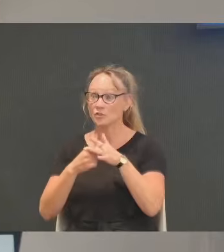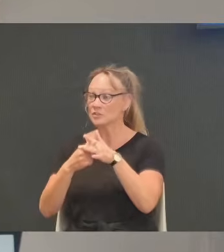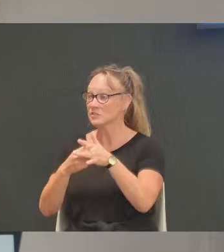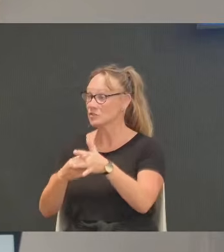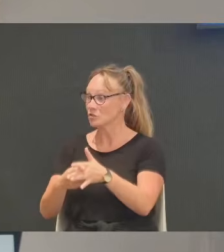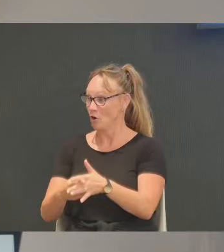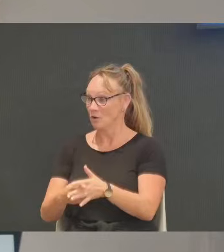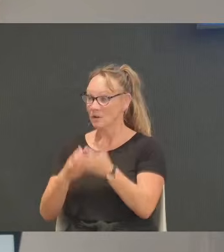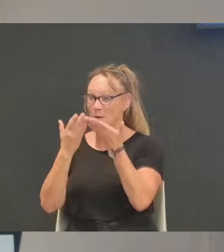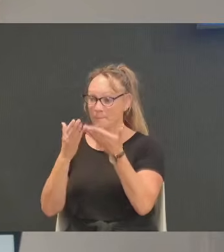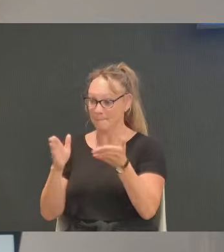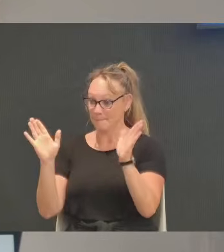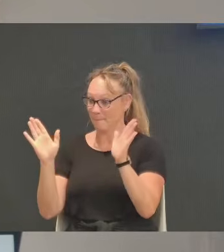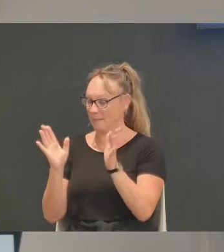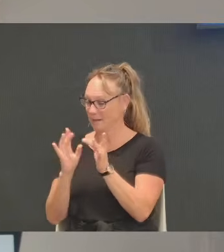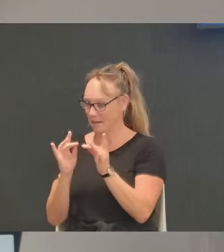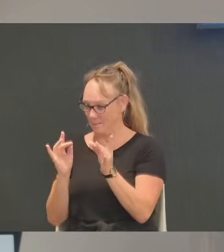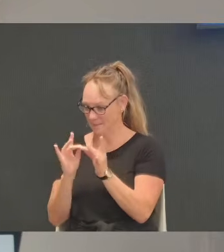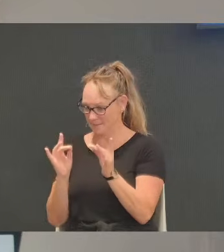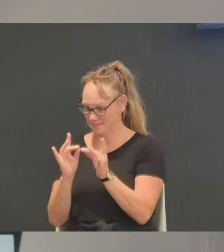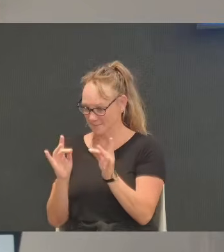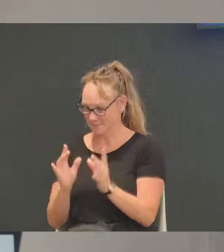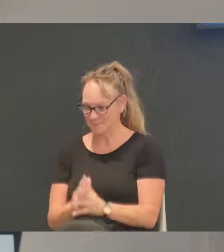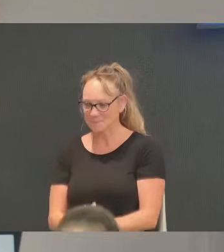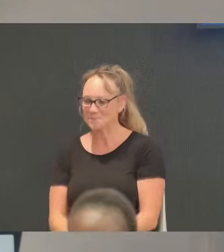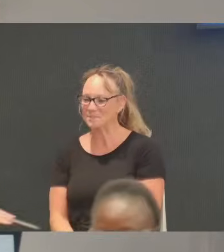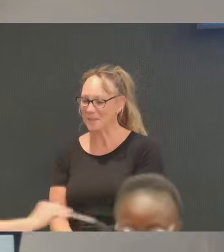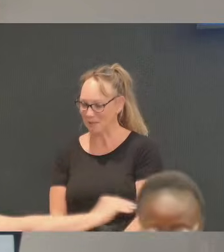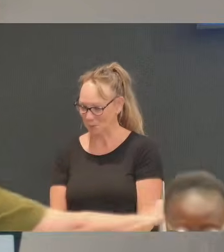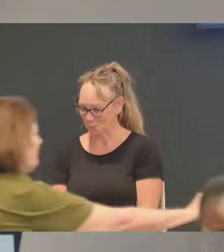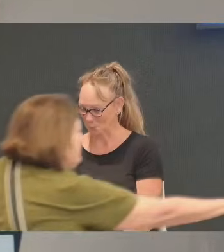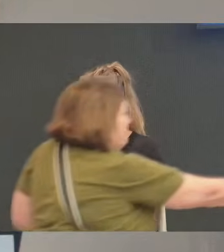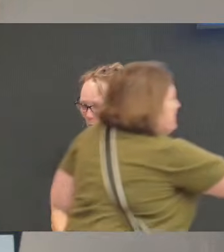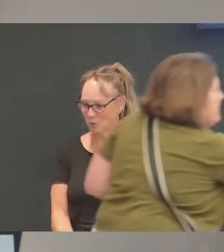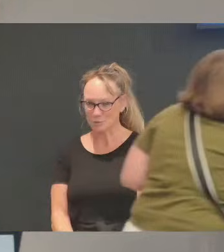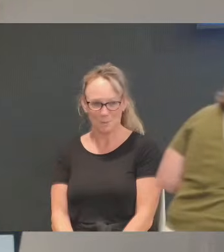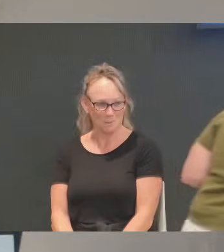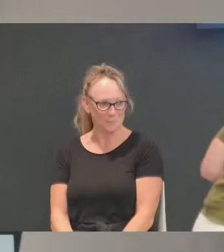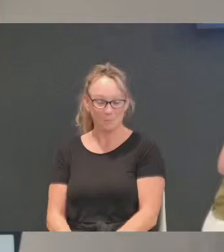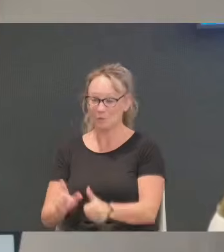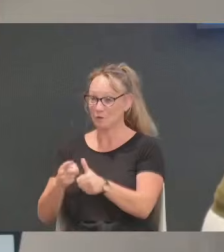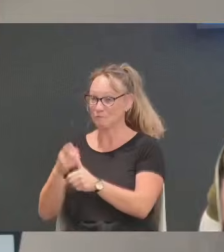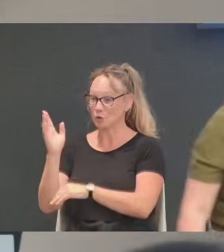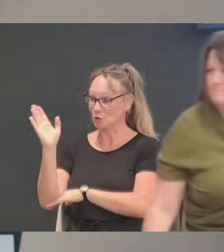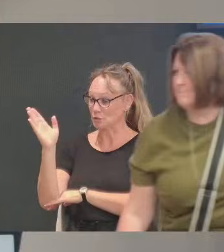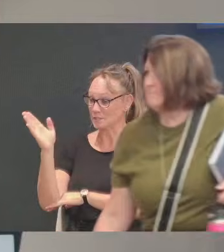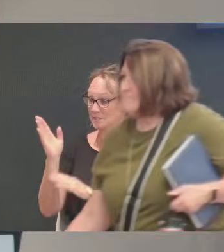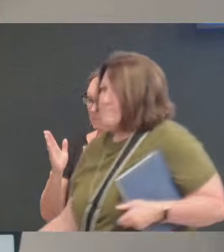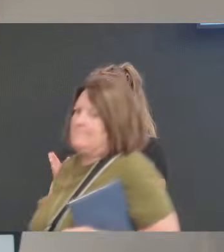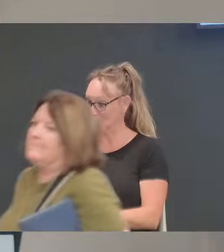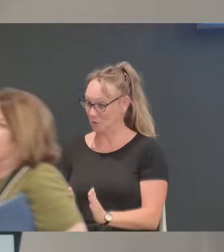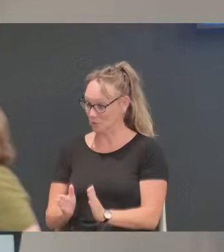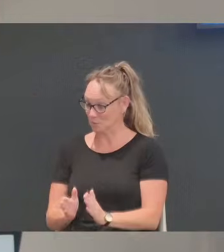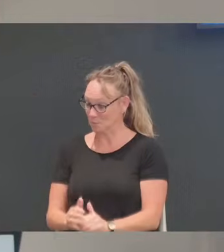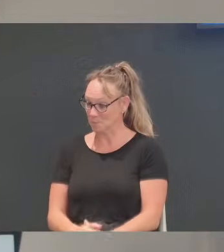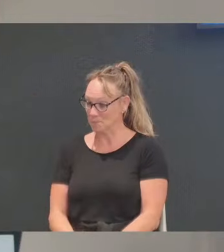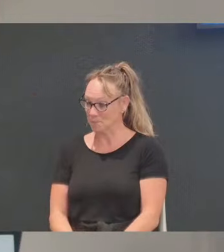And I let me put these Our first speaker for this evening is